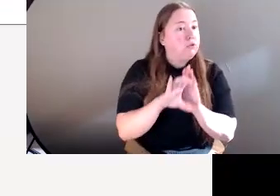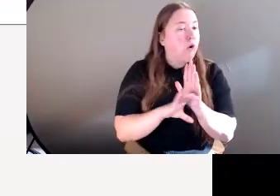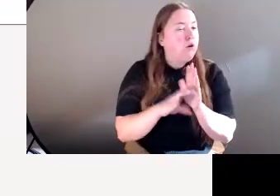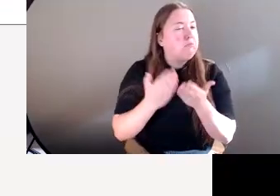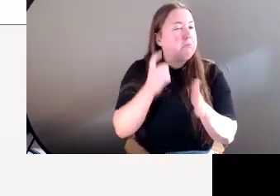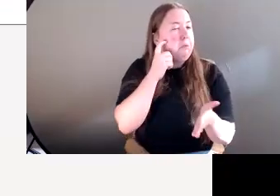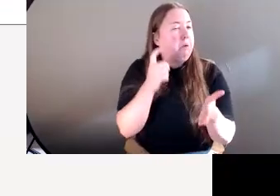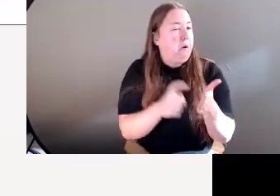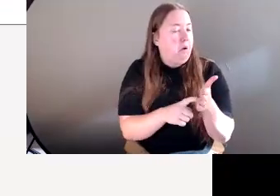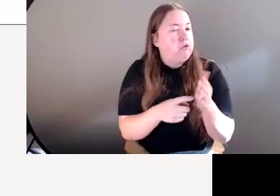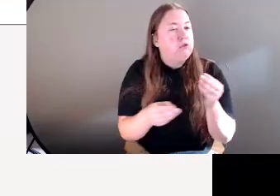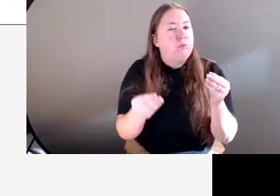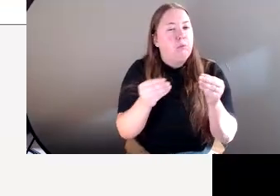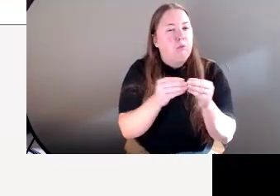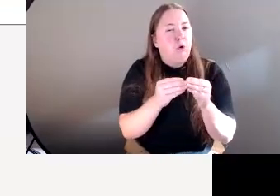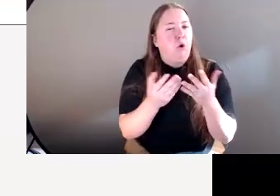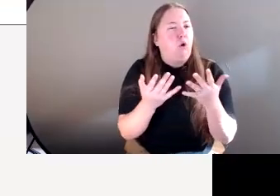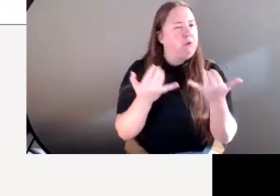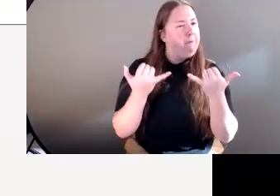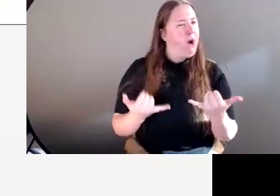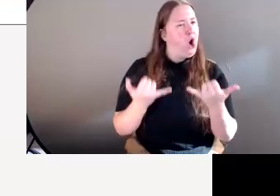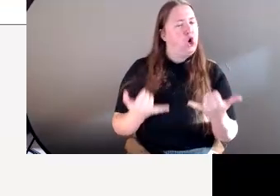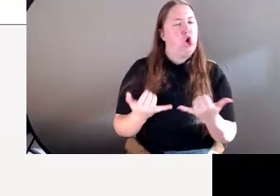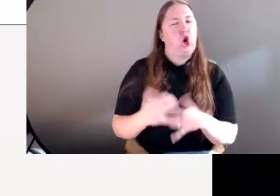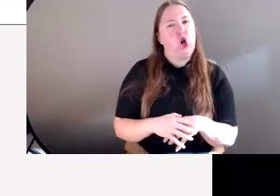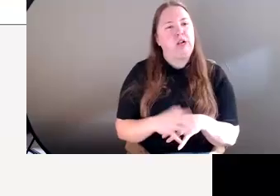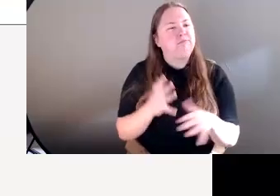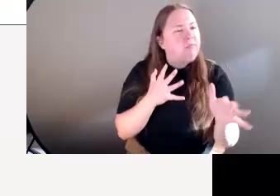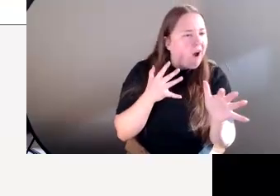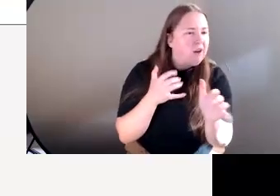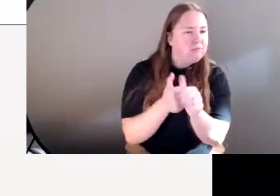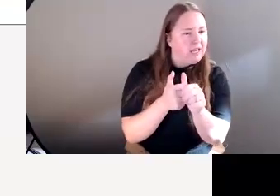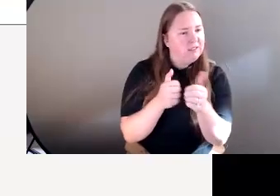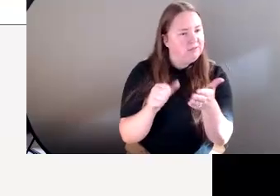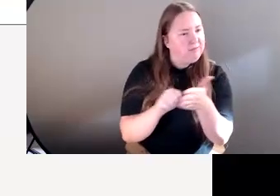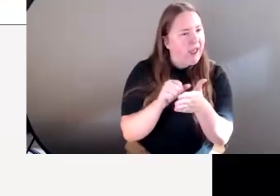more modern and, updated, interface then,